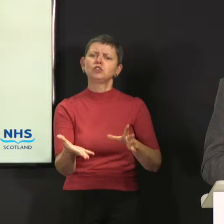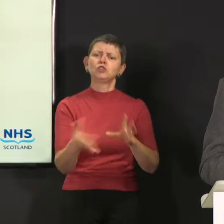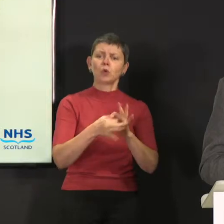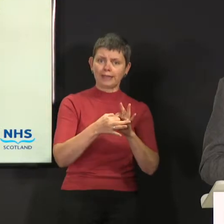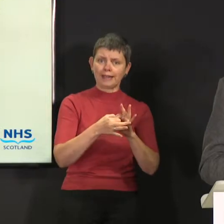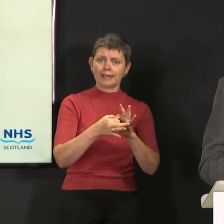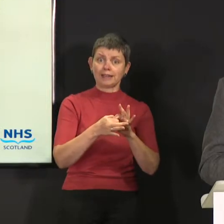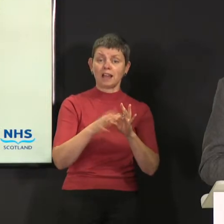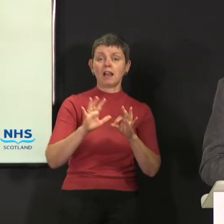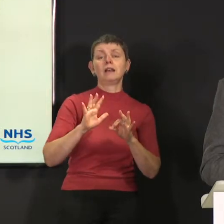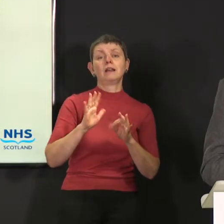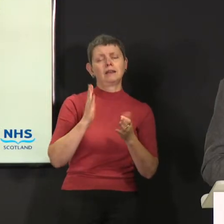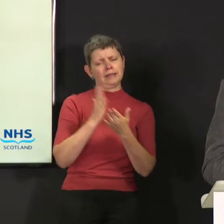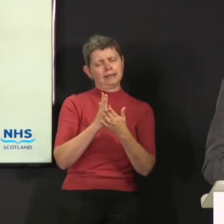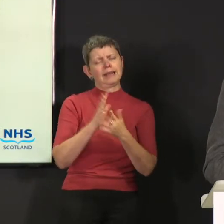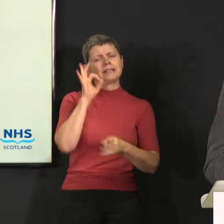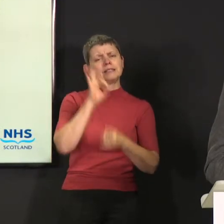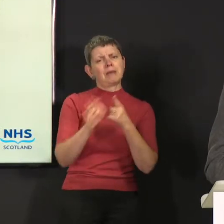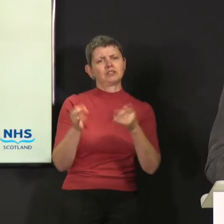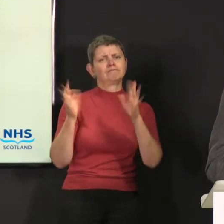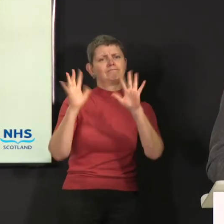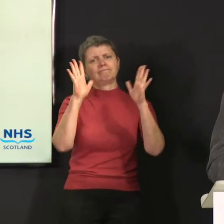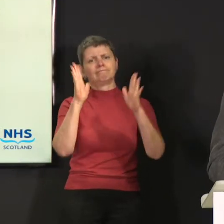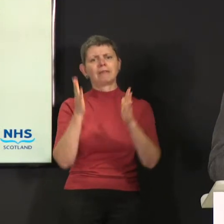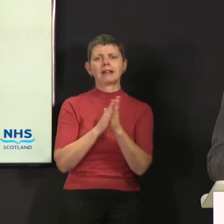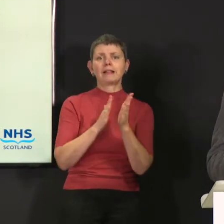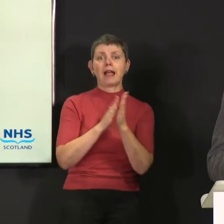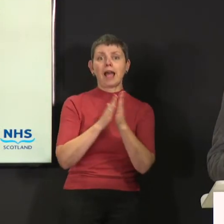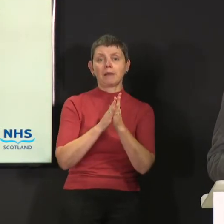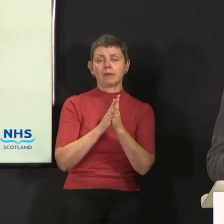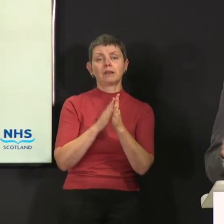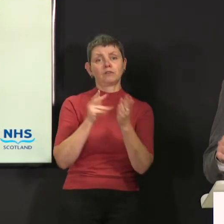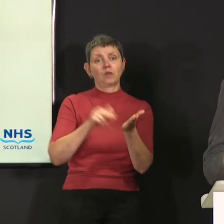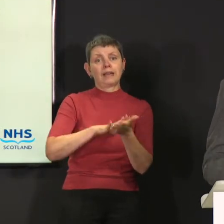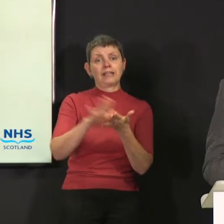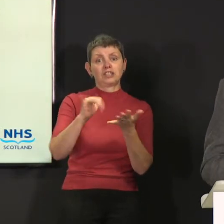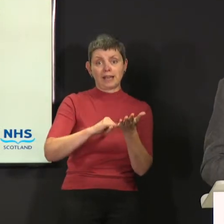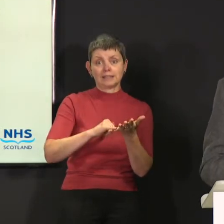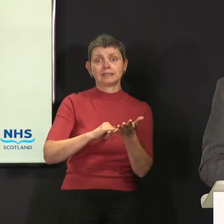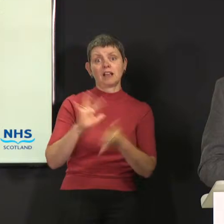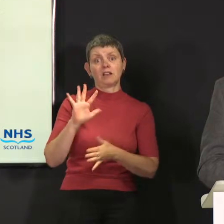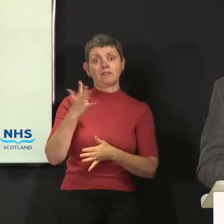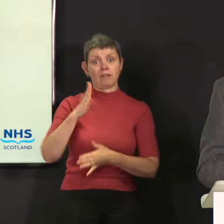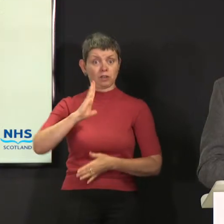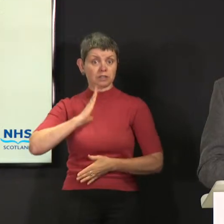part in that very special Clap for Carers and perhaps share your photographs or your thoughts or your celebration on